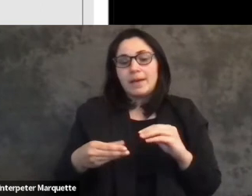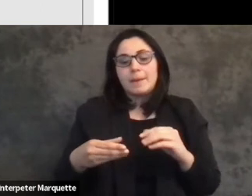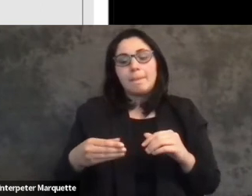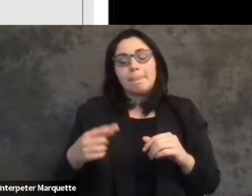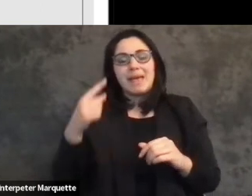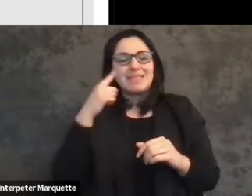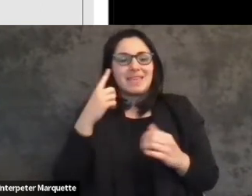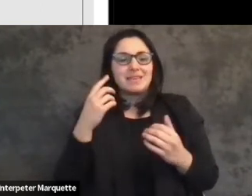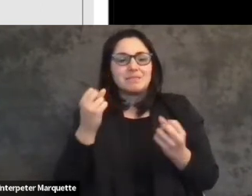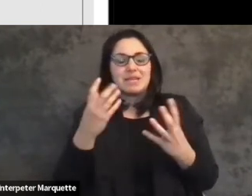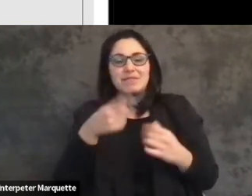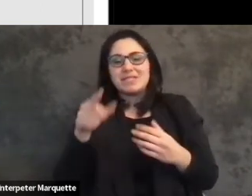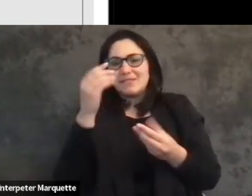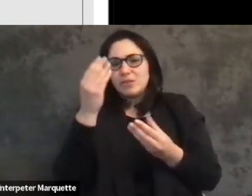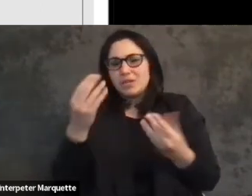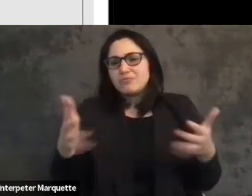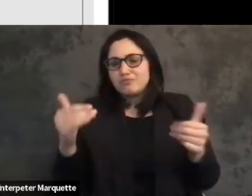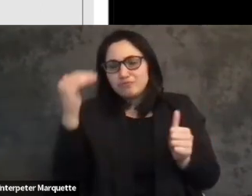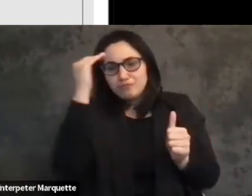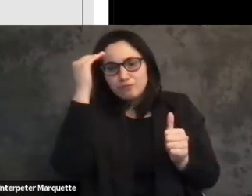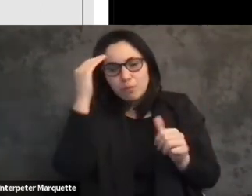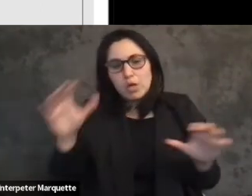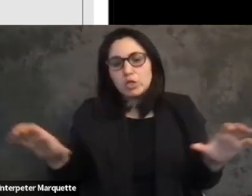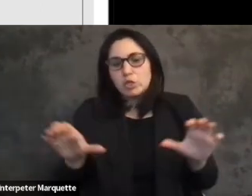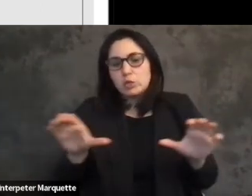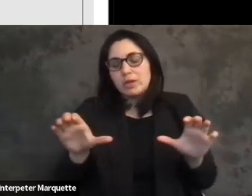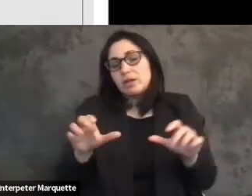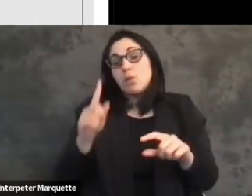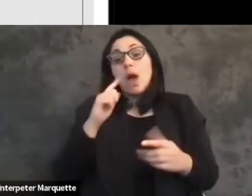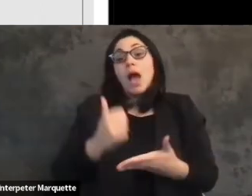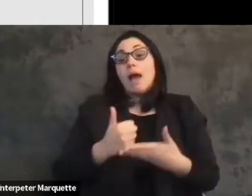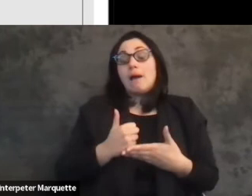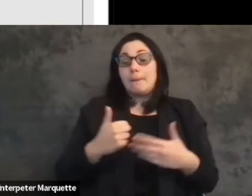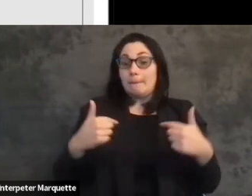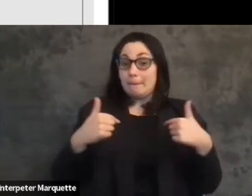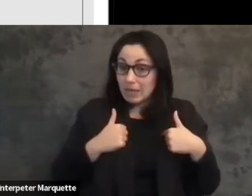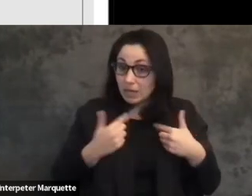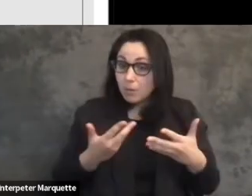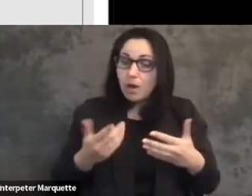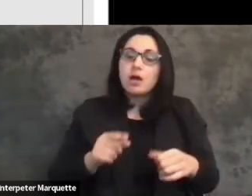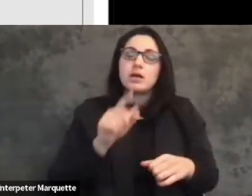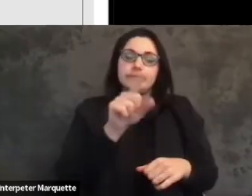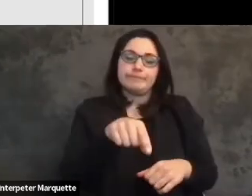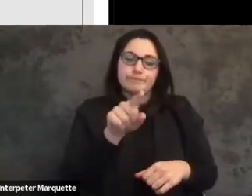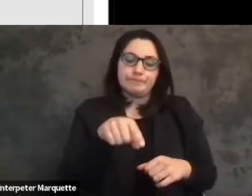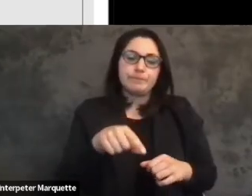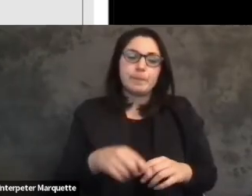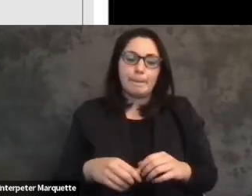publicly about this. So I hope, I think probably a lot of this information is things that people